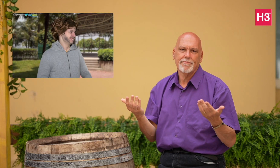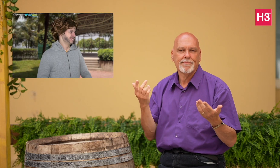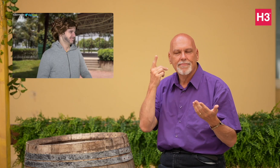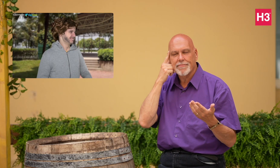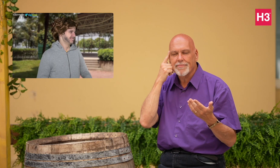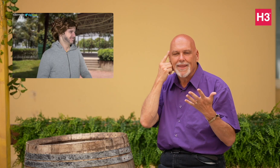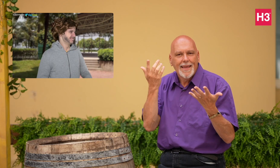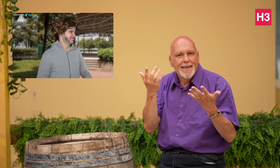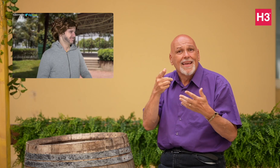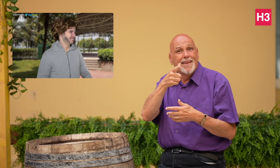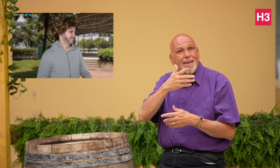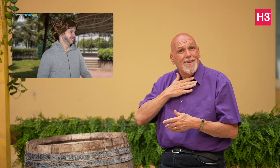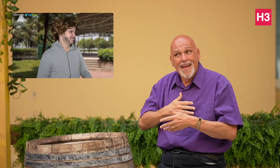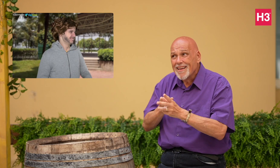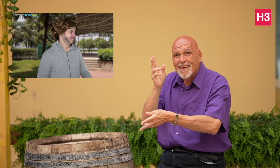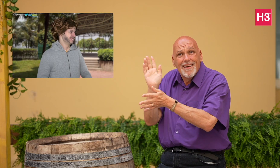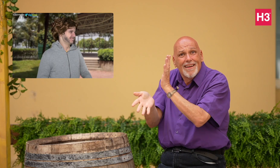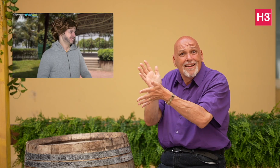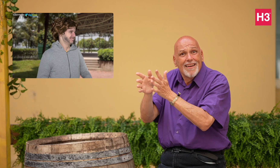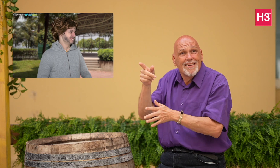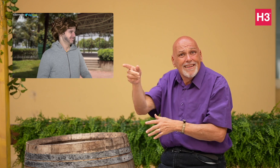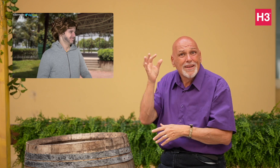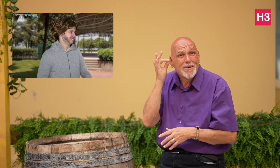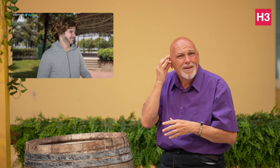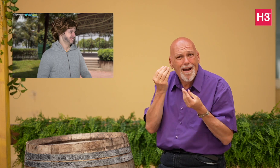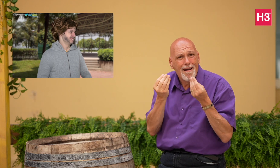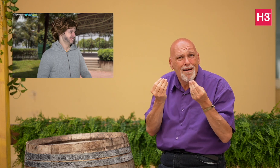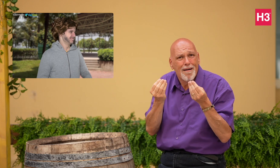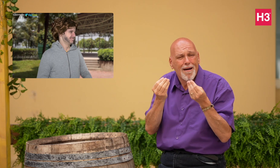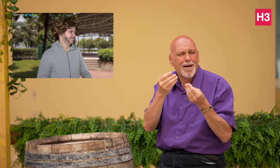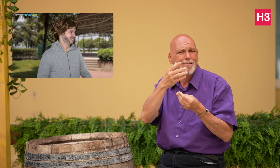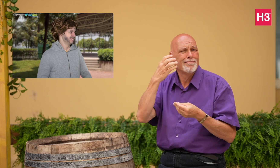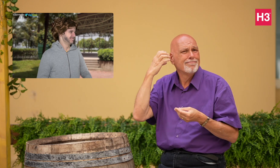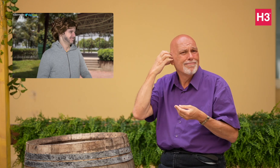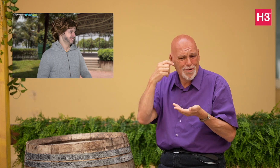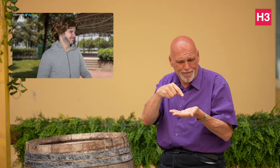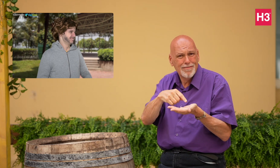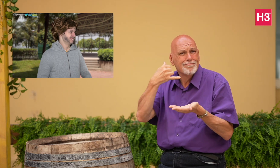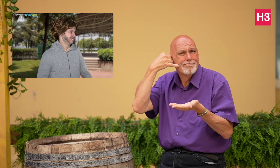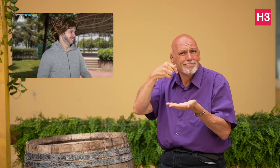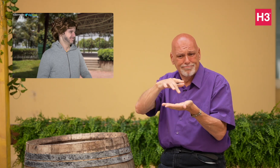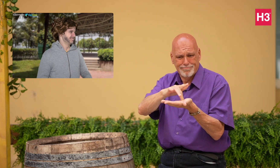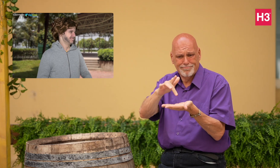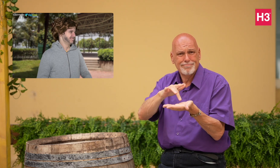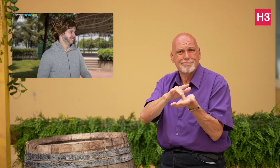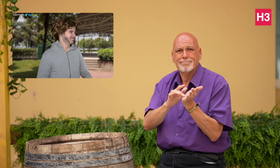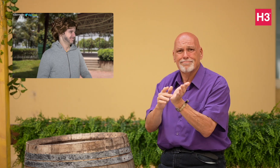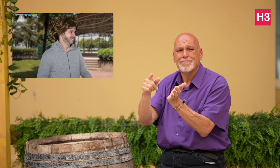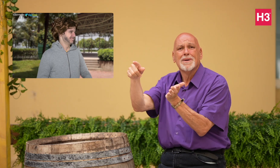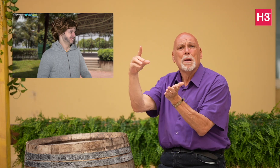I don’t approve of that — it’s ridiculous. What should you do if you want to communicate with hearing people? You can use a smartphone app to convert their speech into text